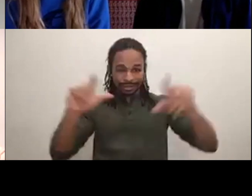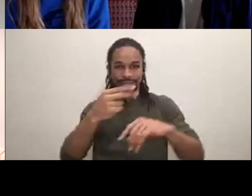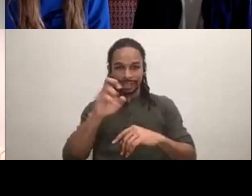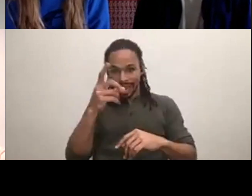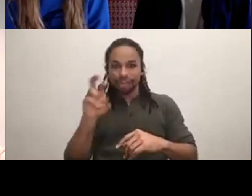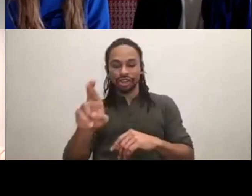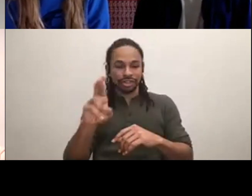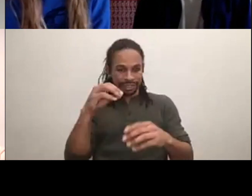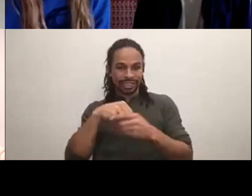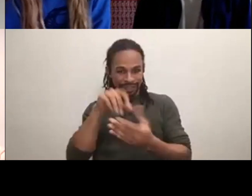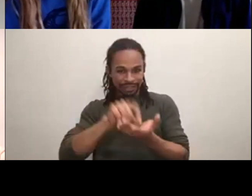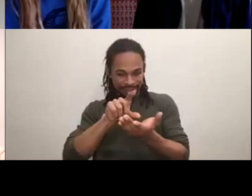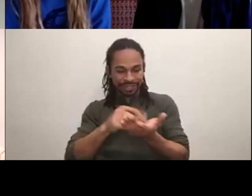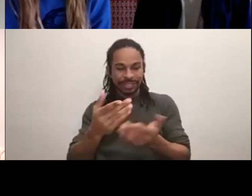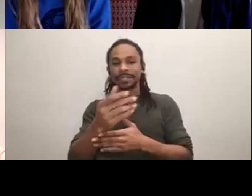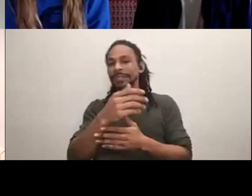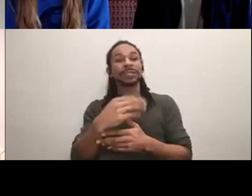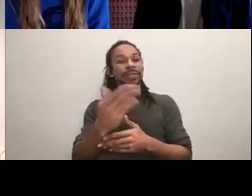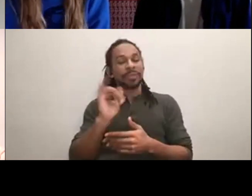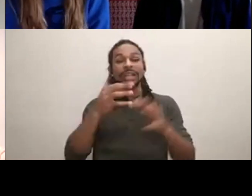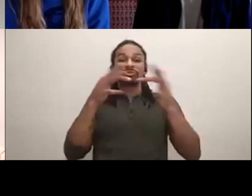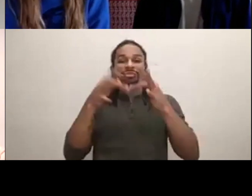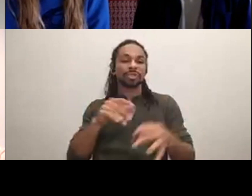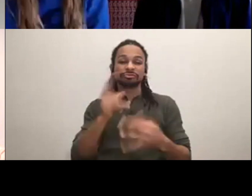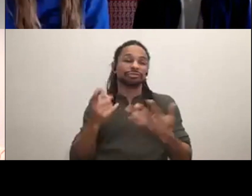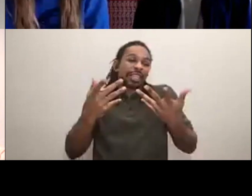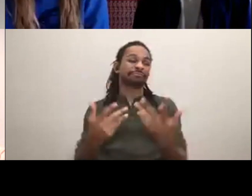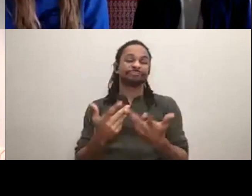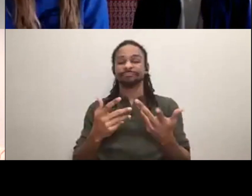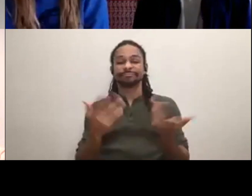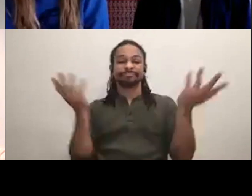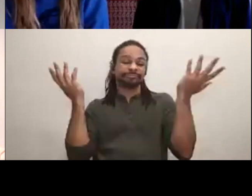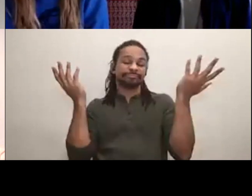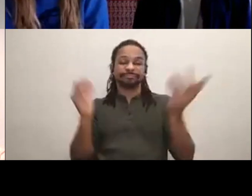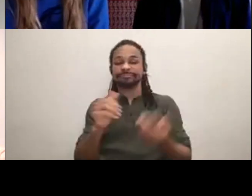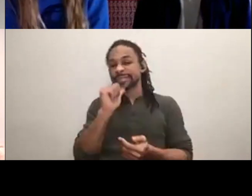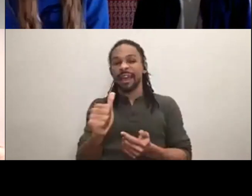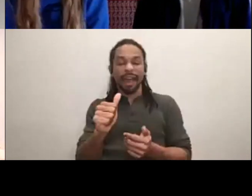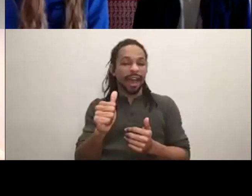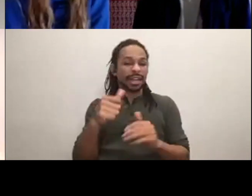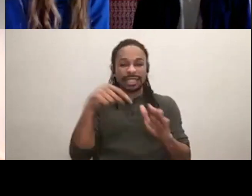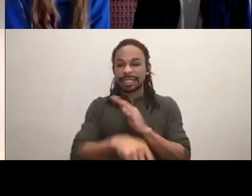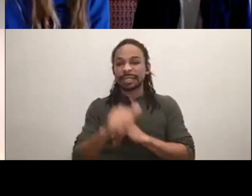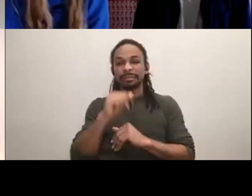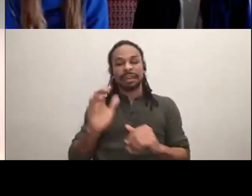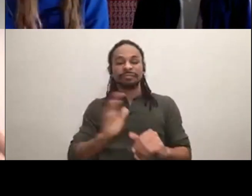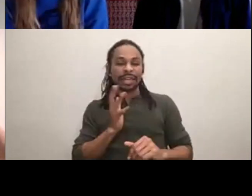always really intrigued by and there's actually a few different alt‑texts on that theme